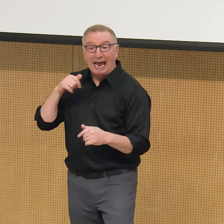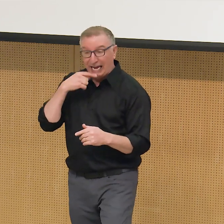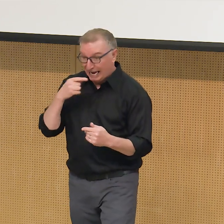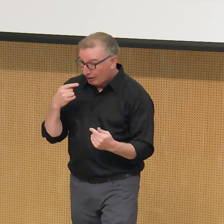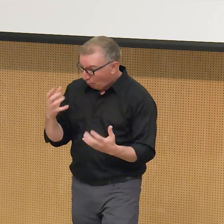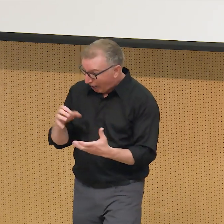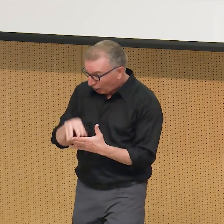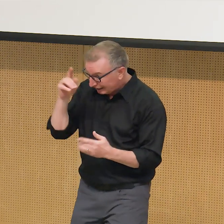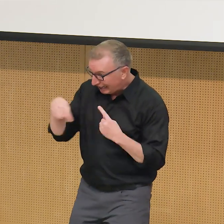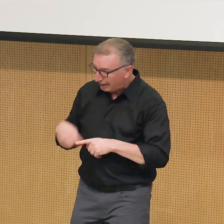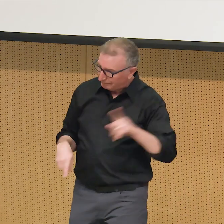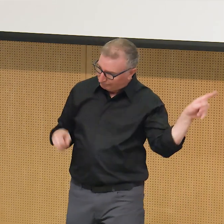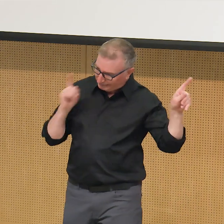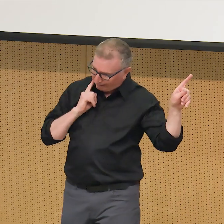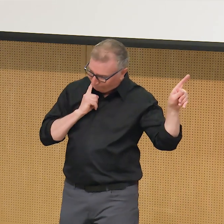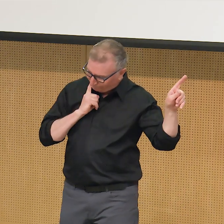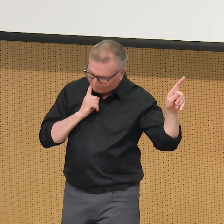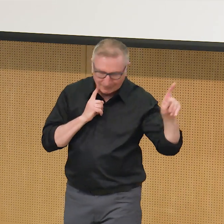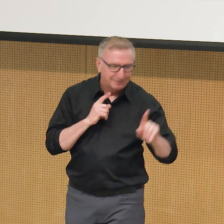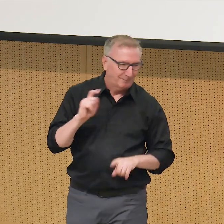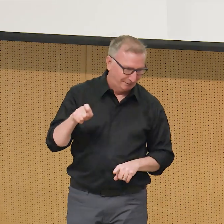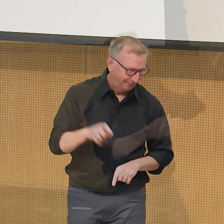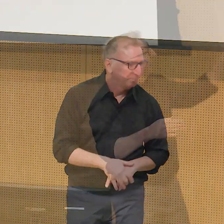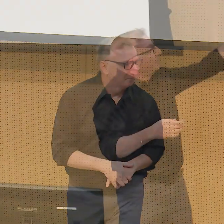I will now refer people to Deaf people to teach them.